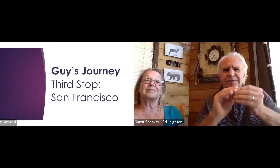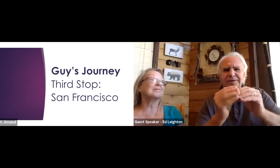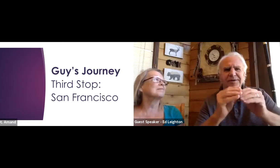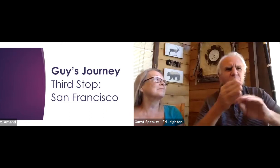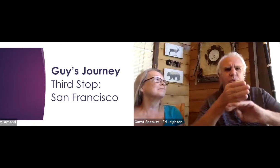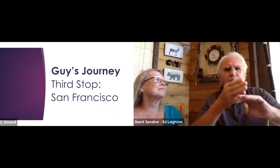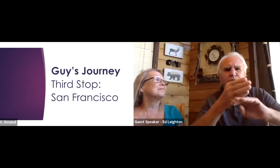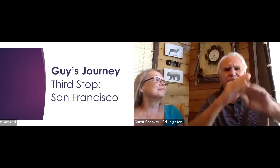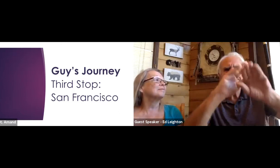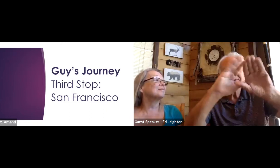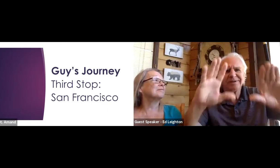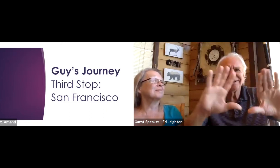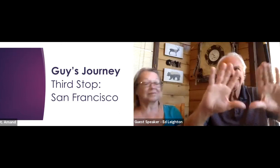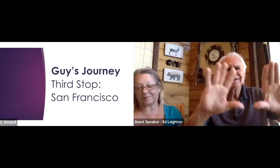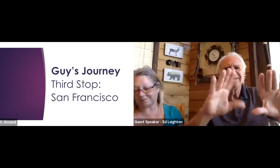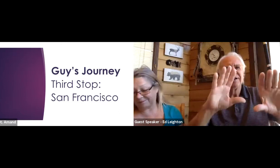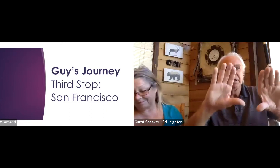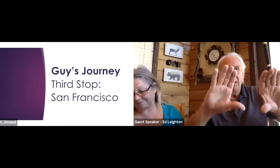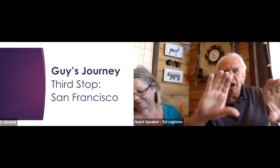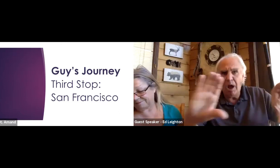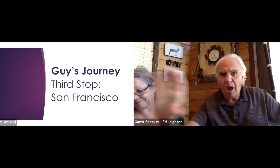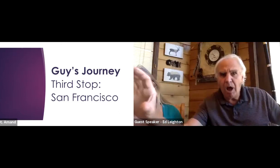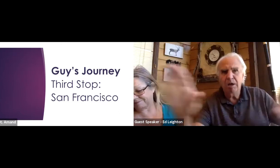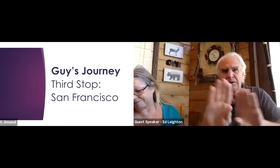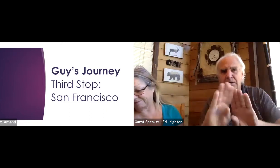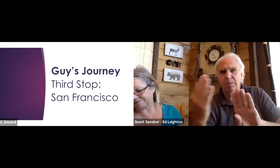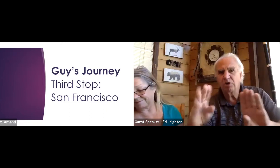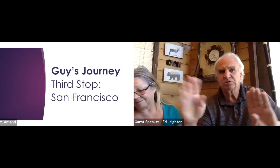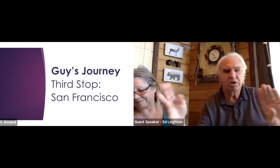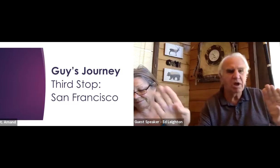"Uh, are we not going to have a fireplace anymore?" And he said, "Oh, no, no, no, we will," and he replaced it